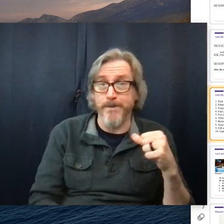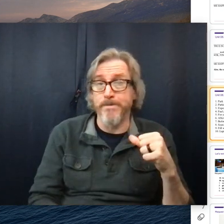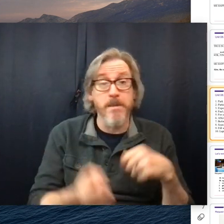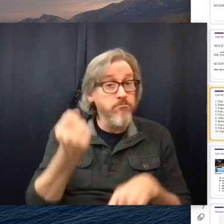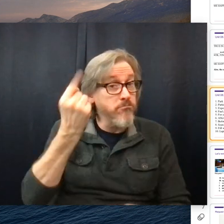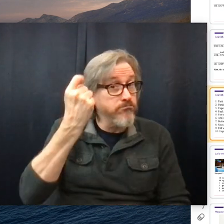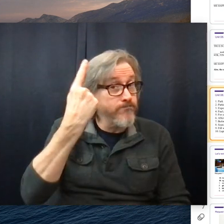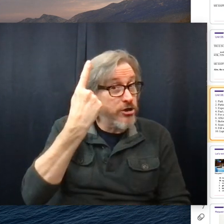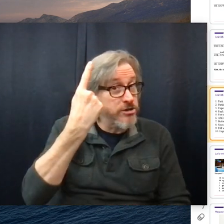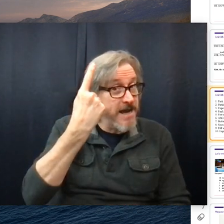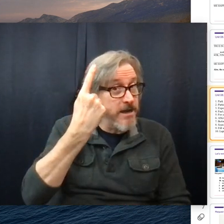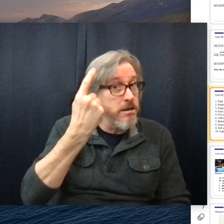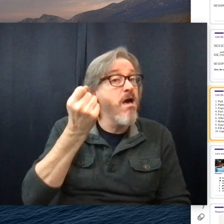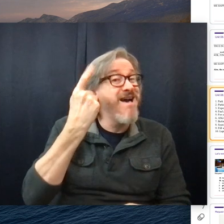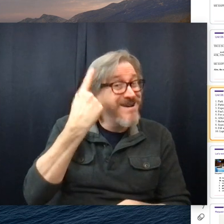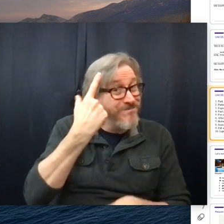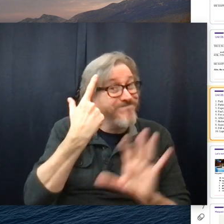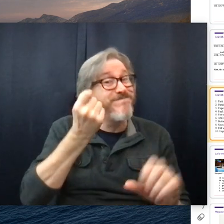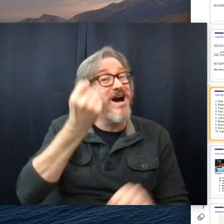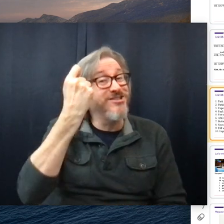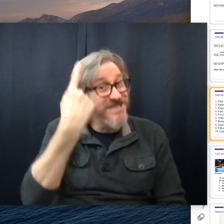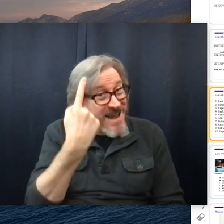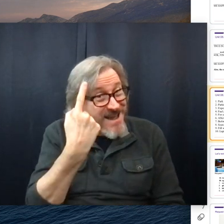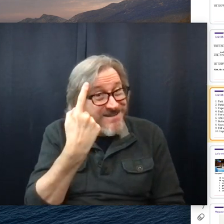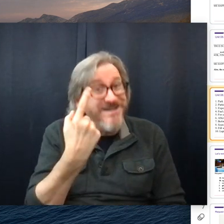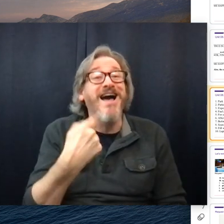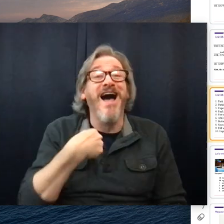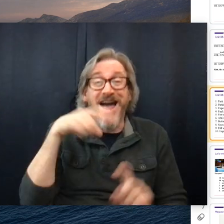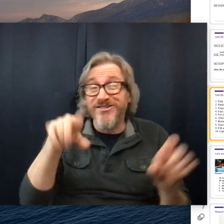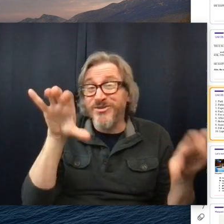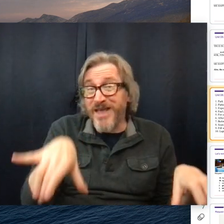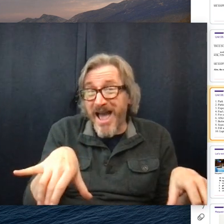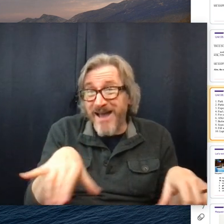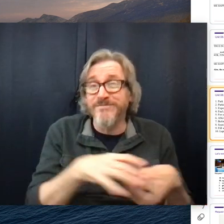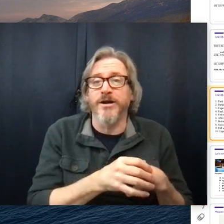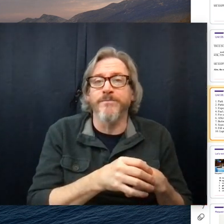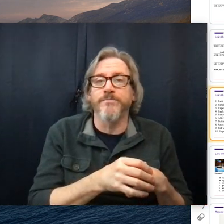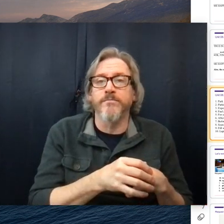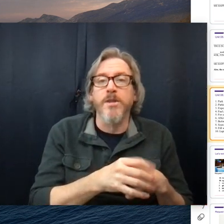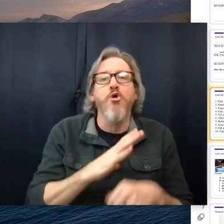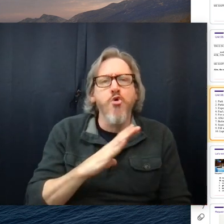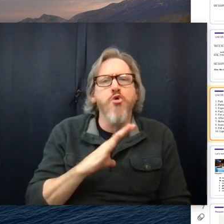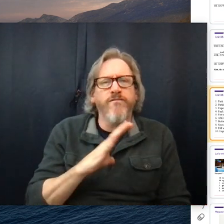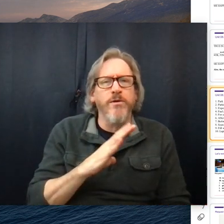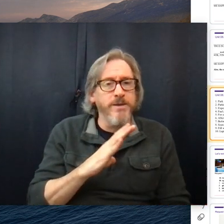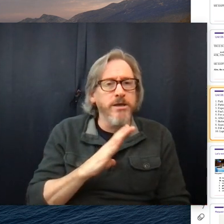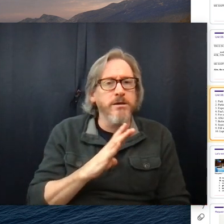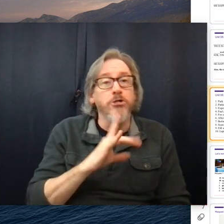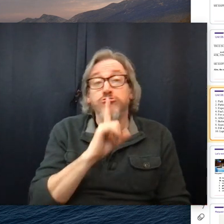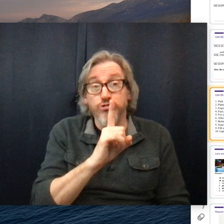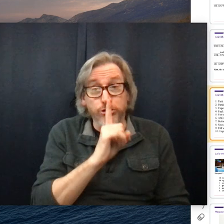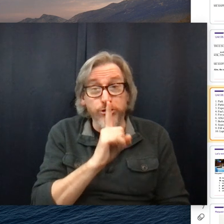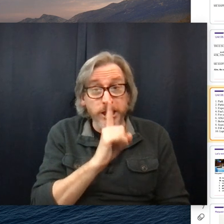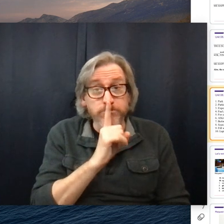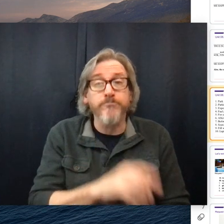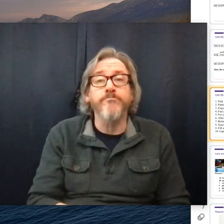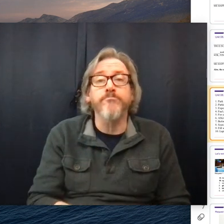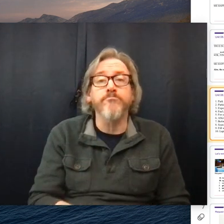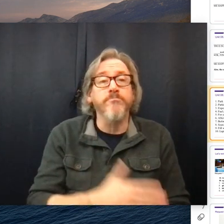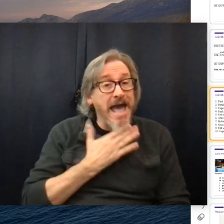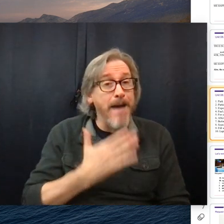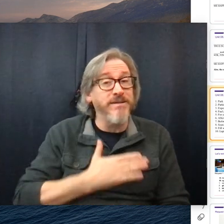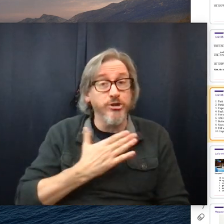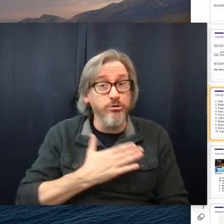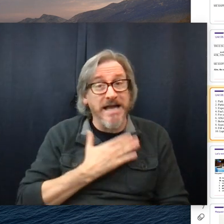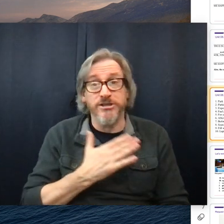that understand understand I have to do that right fine with me sure thing happy to glad